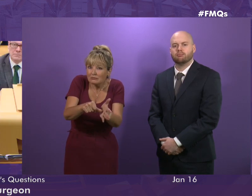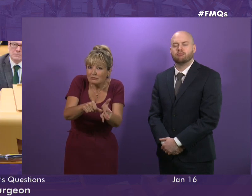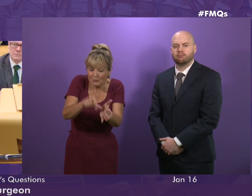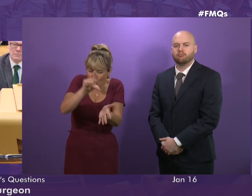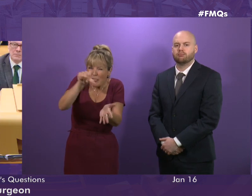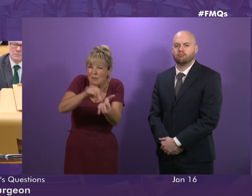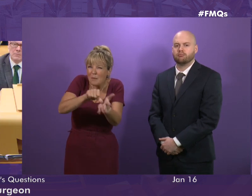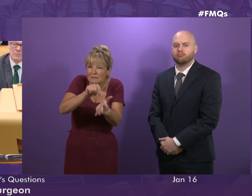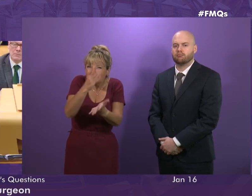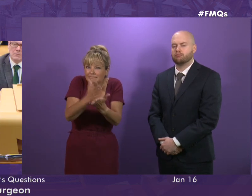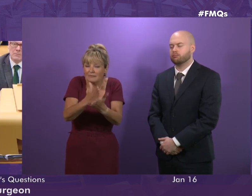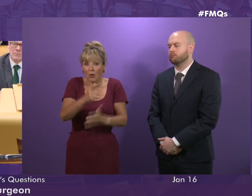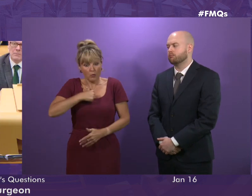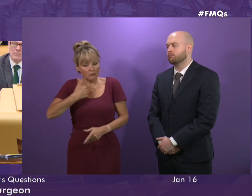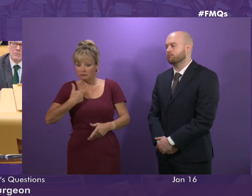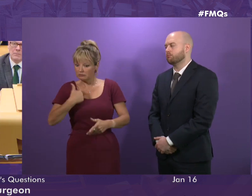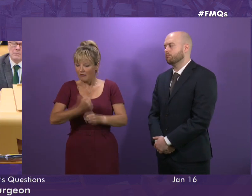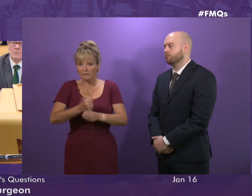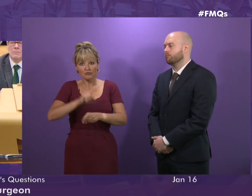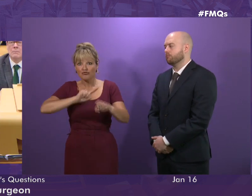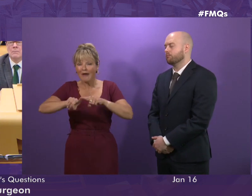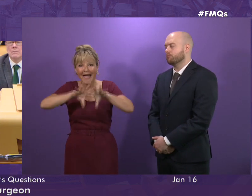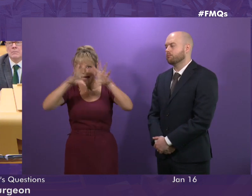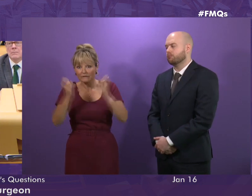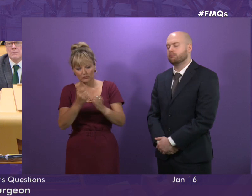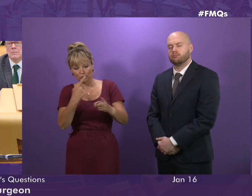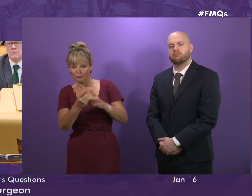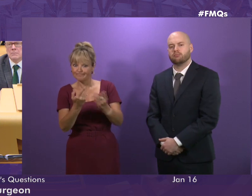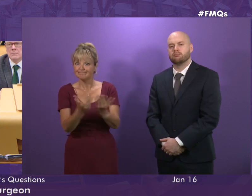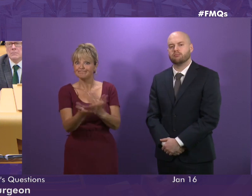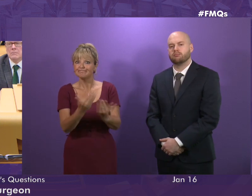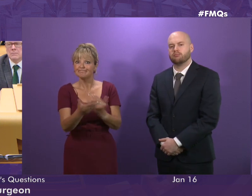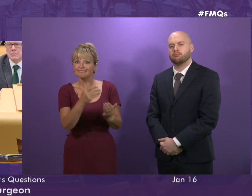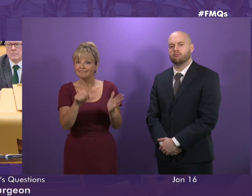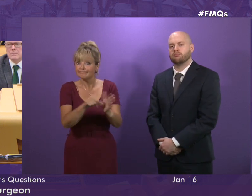cuts, the sooner we in this Parliament get into a position where we can stop the situation